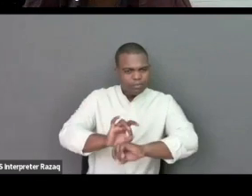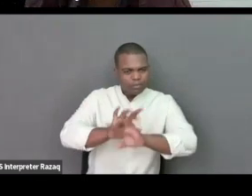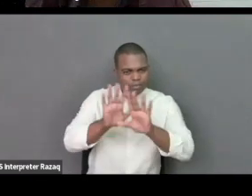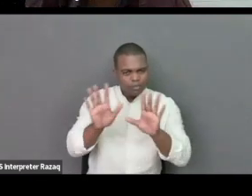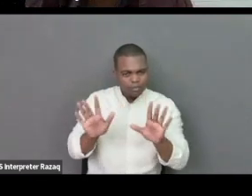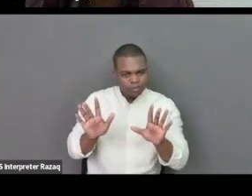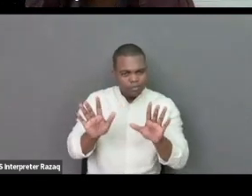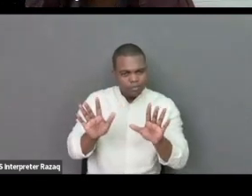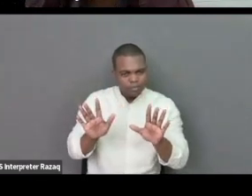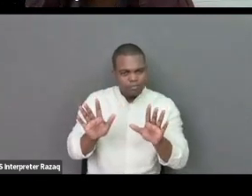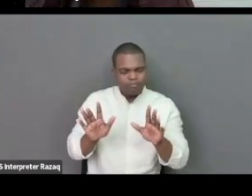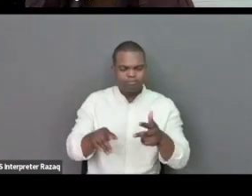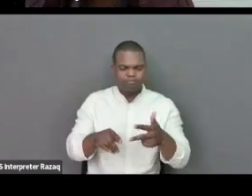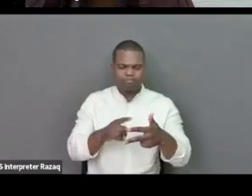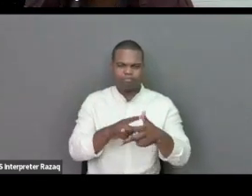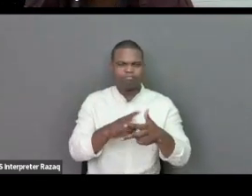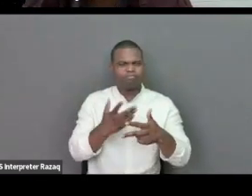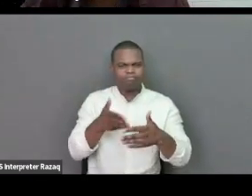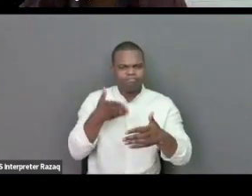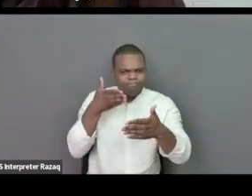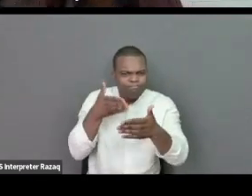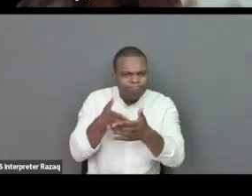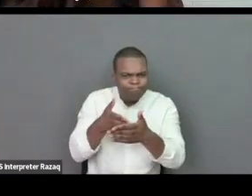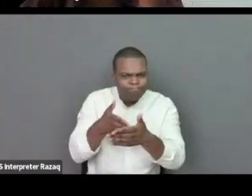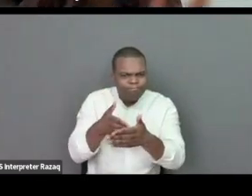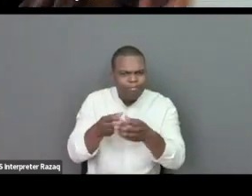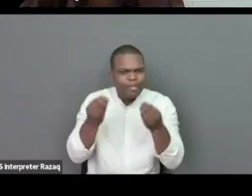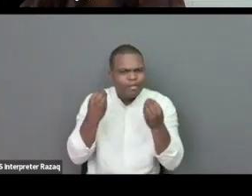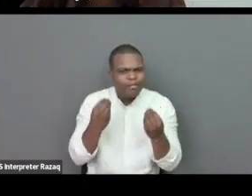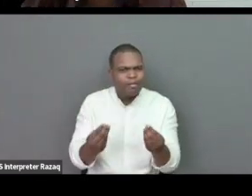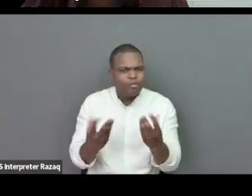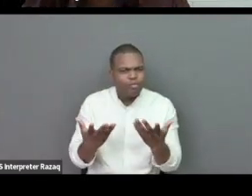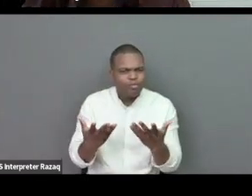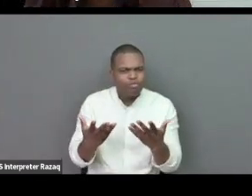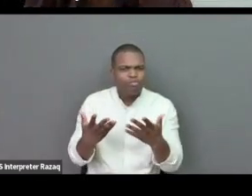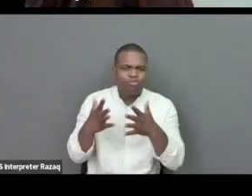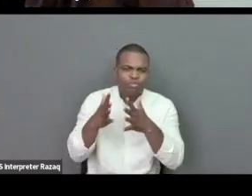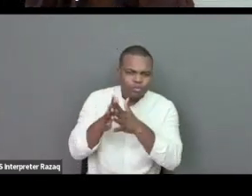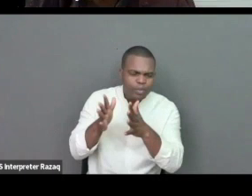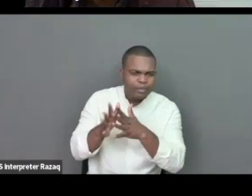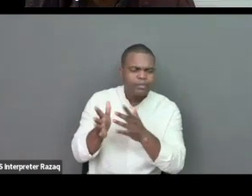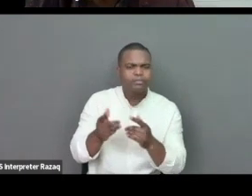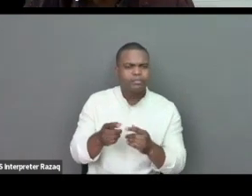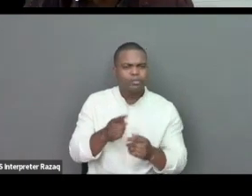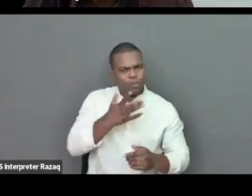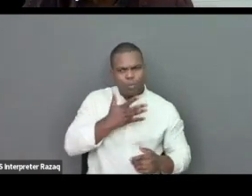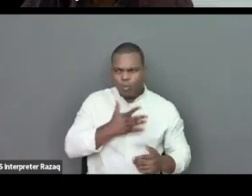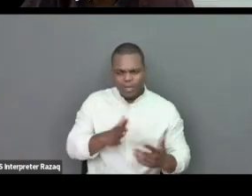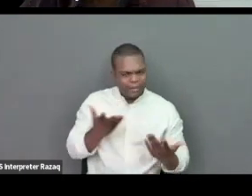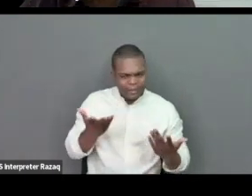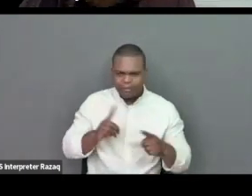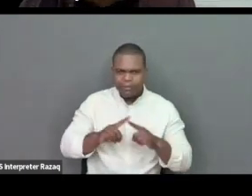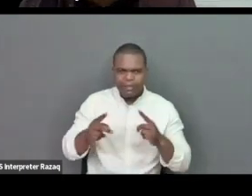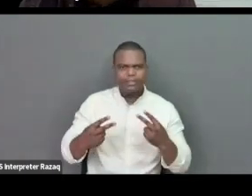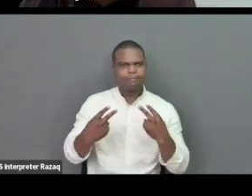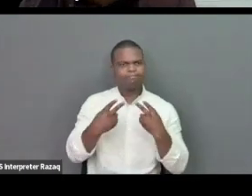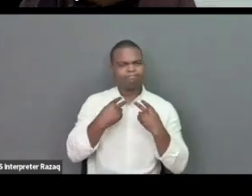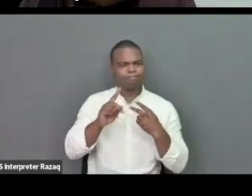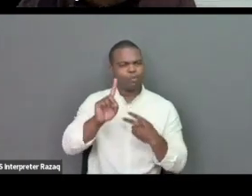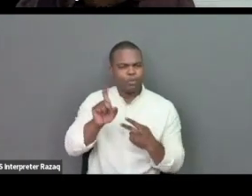it has kind of a more dynamic approach. So, both are an important part of the feedback.